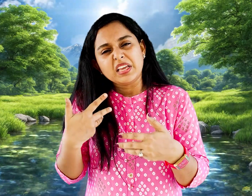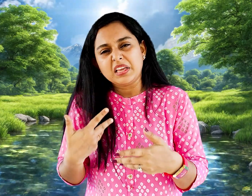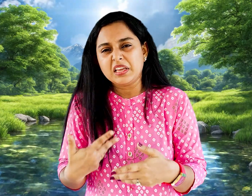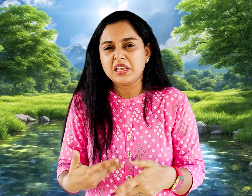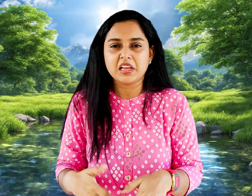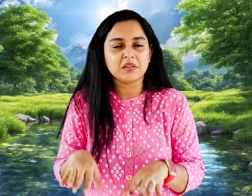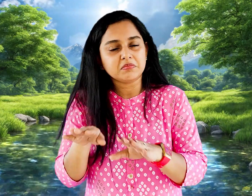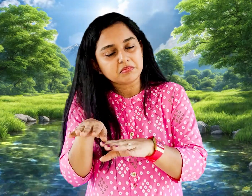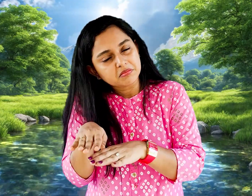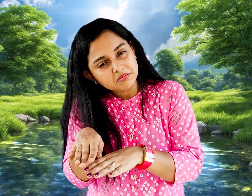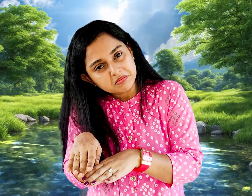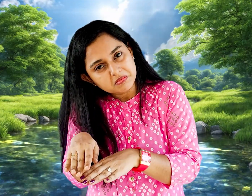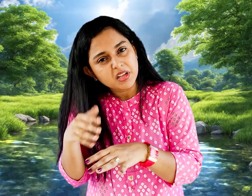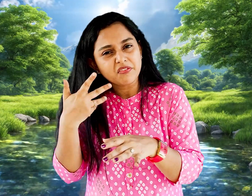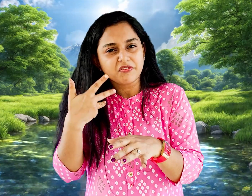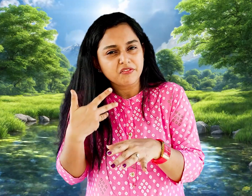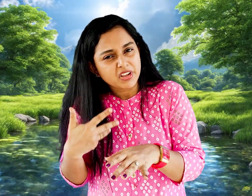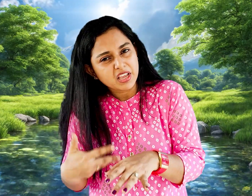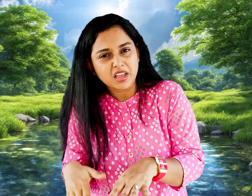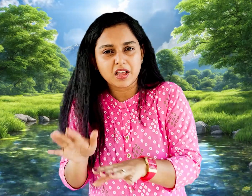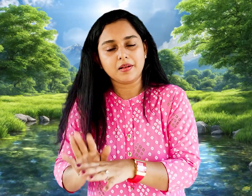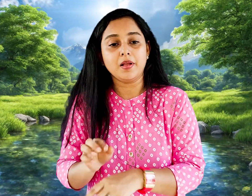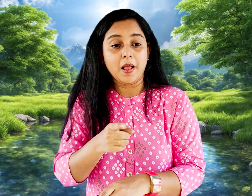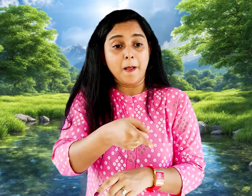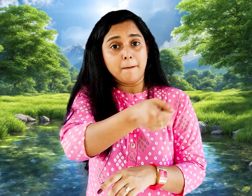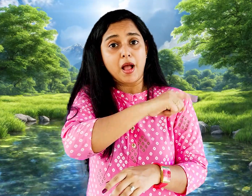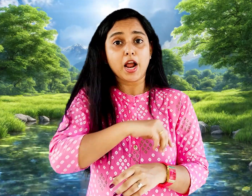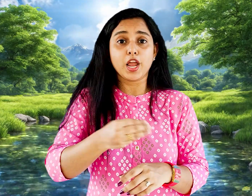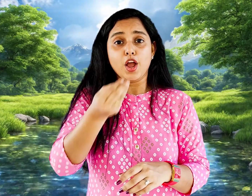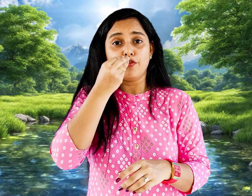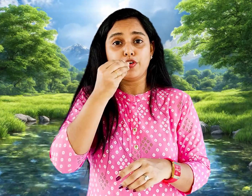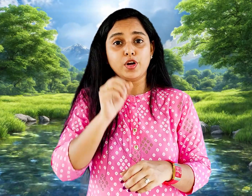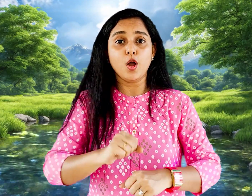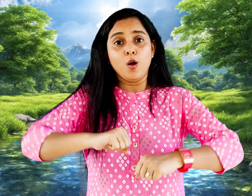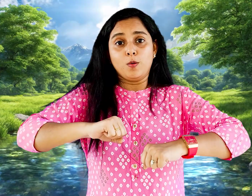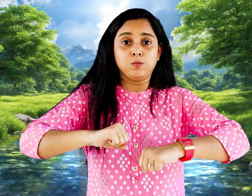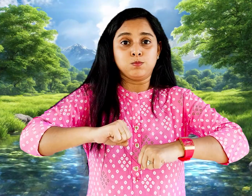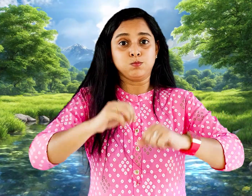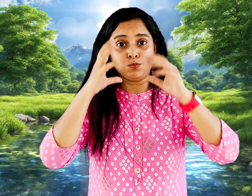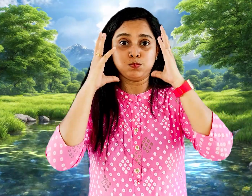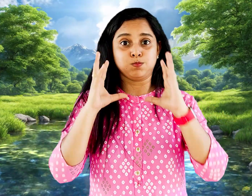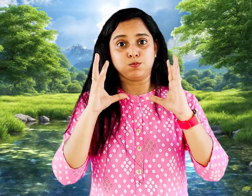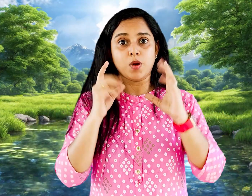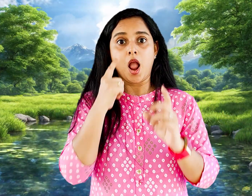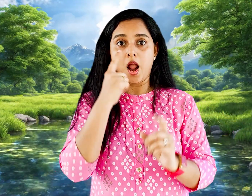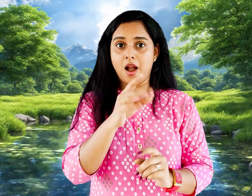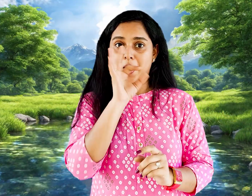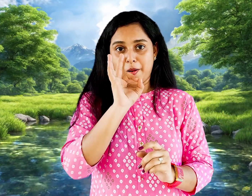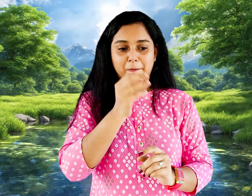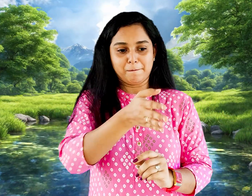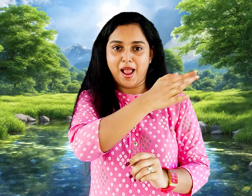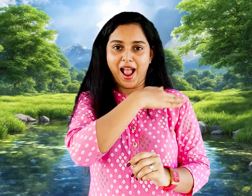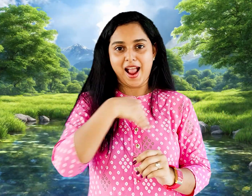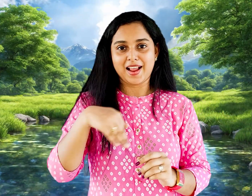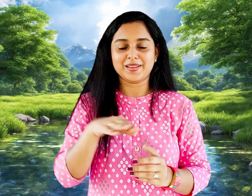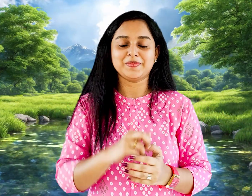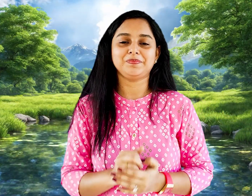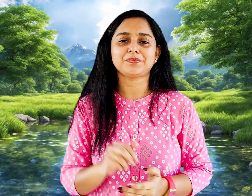The other birds, now robust and ready for sale, watched in astonishment as the small bird vanished into the wilderness.